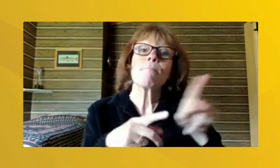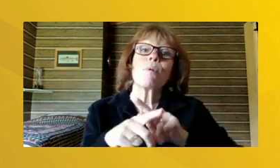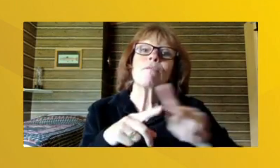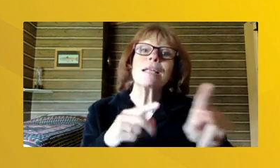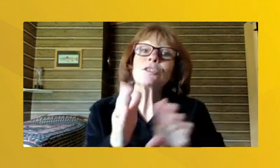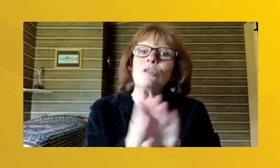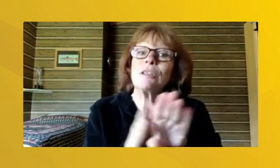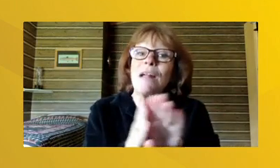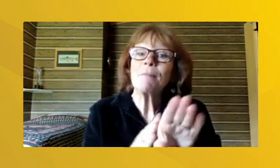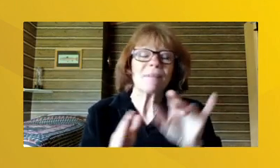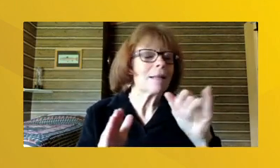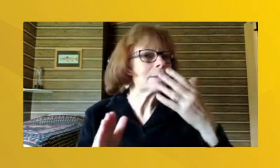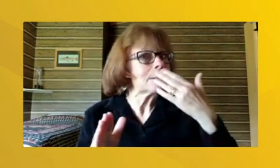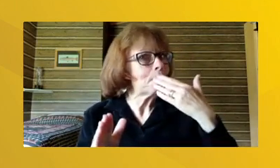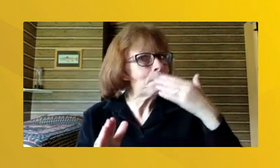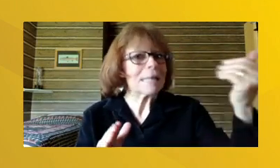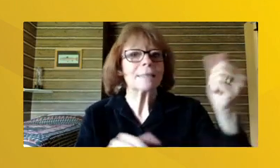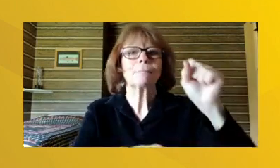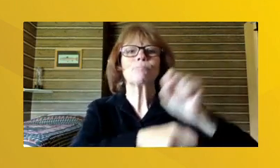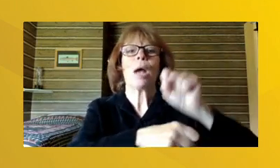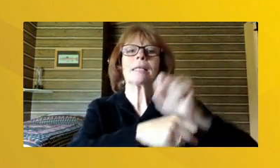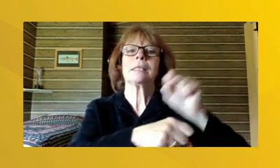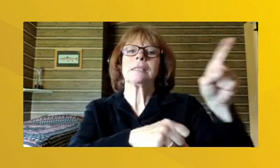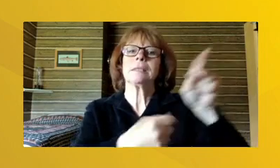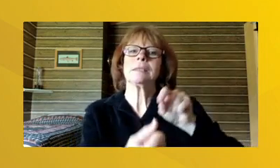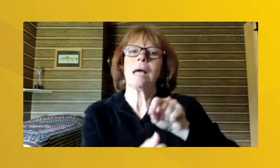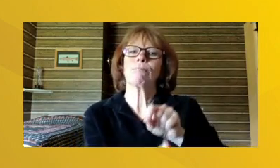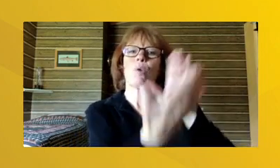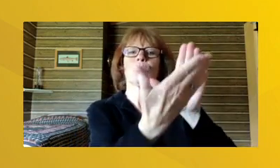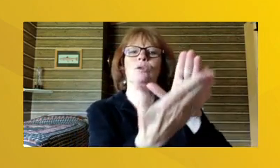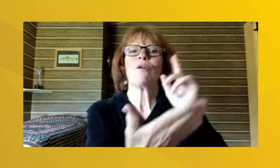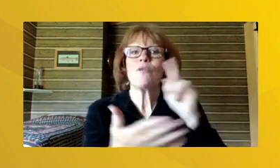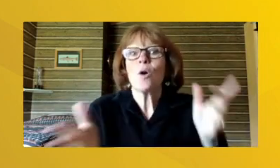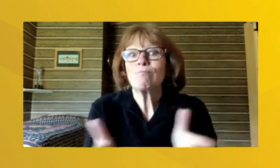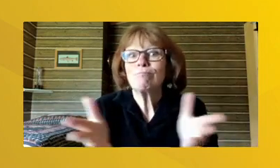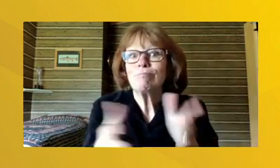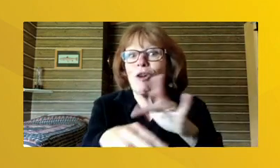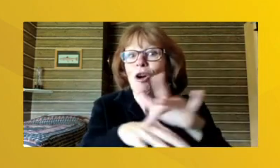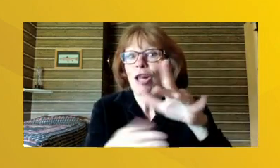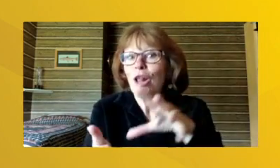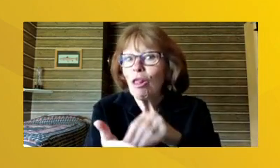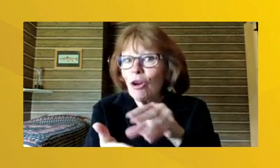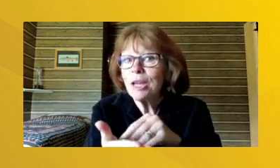approaches that define Smithsonian early learning, that could be used by pre-K teachers and community